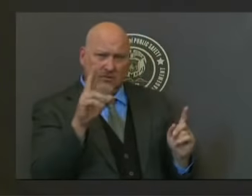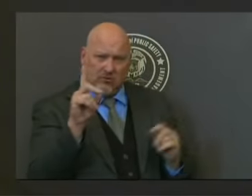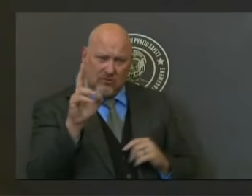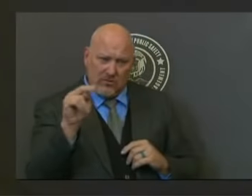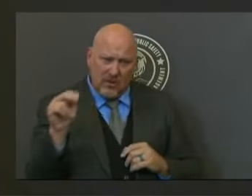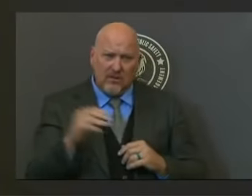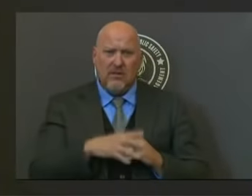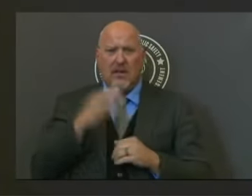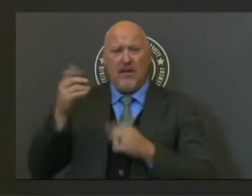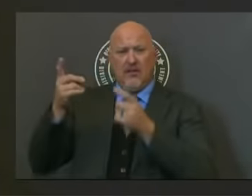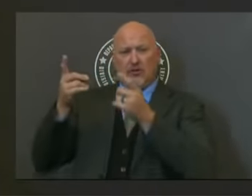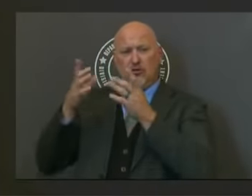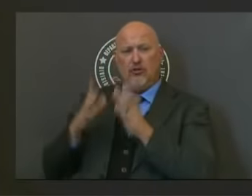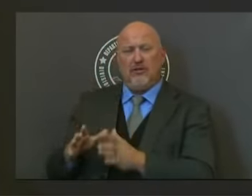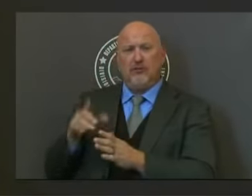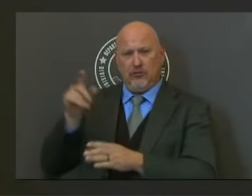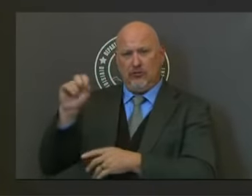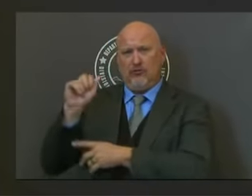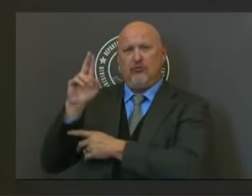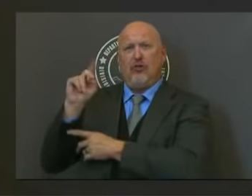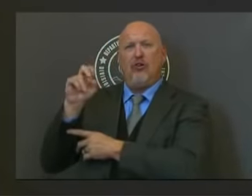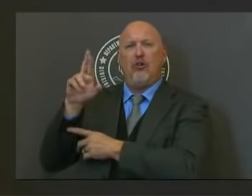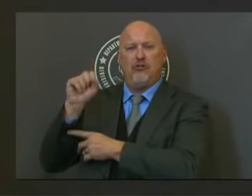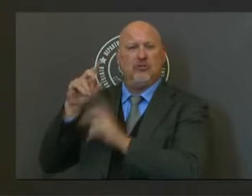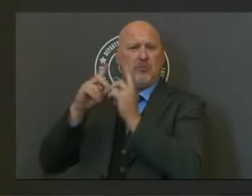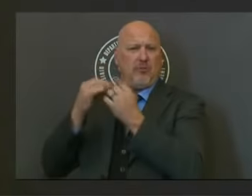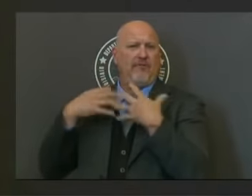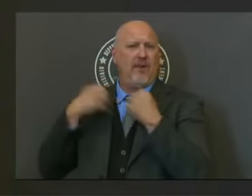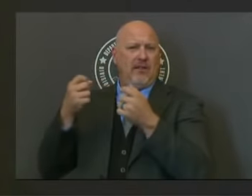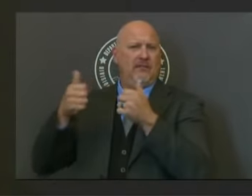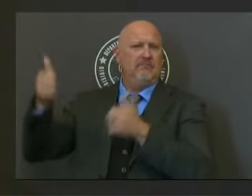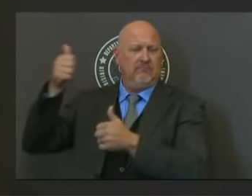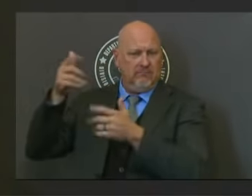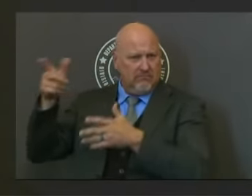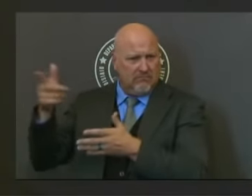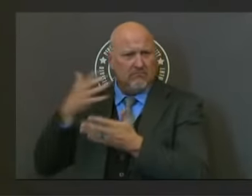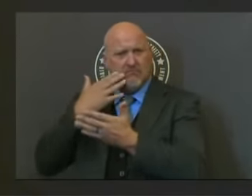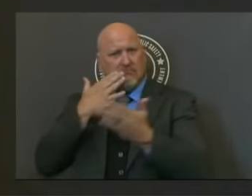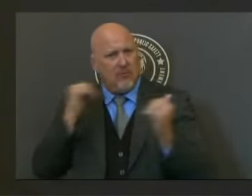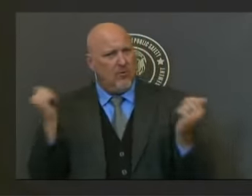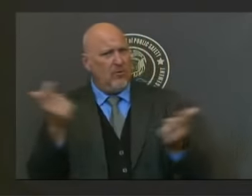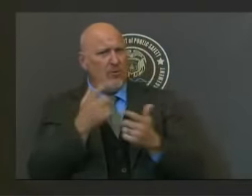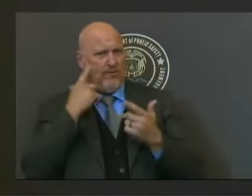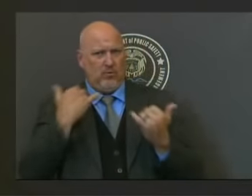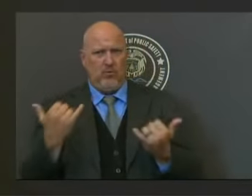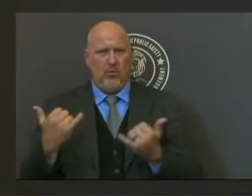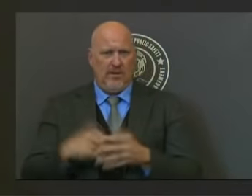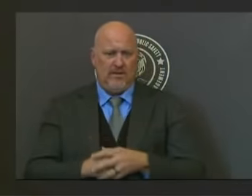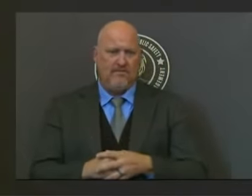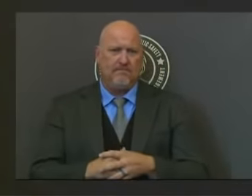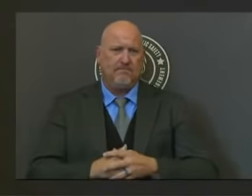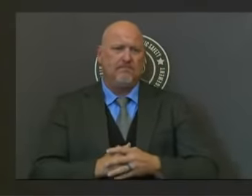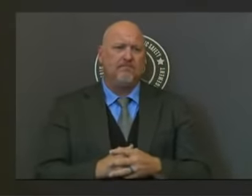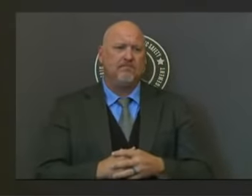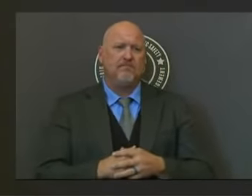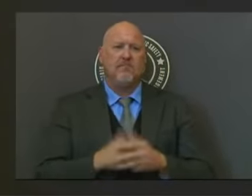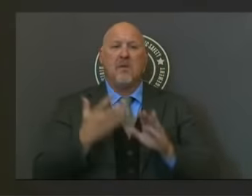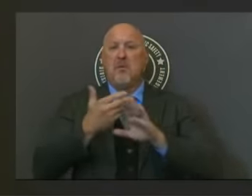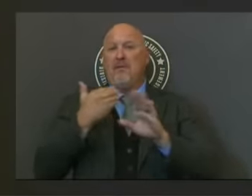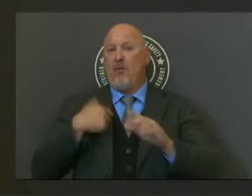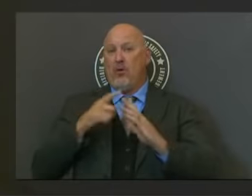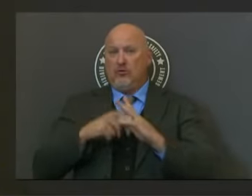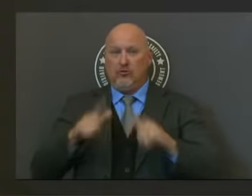work at the department of health